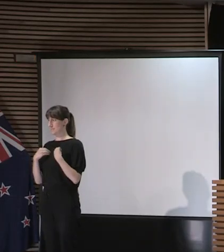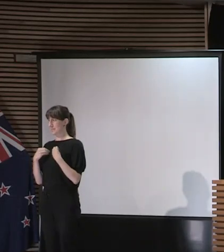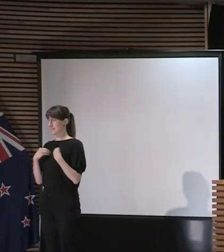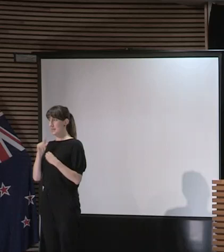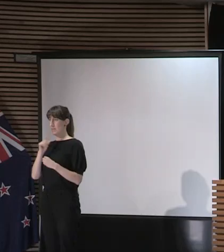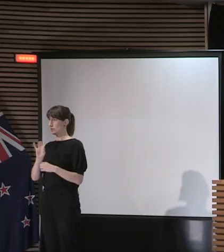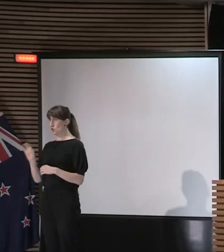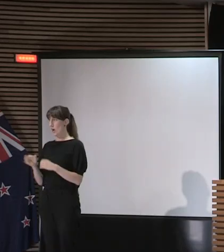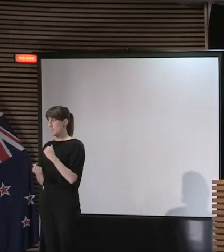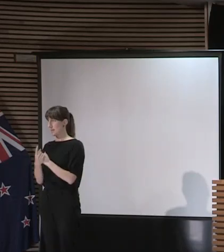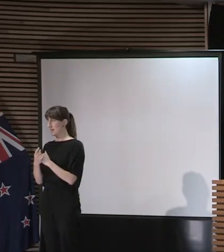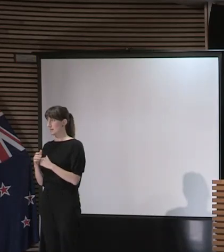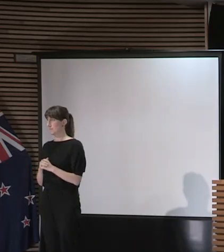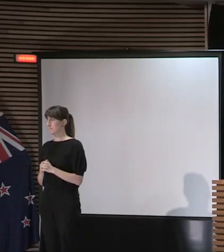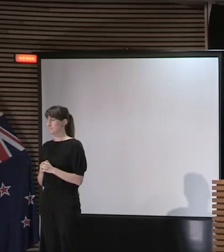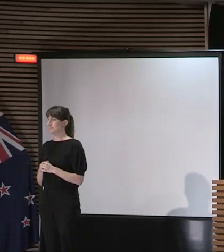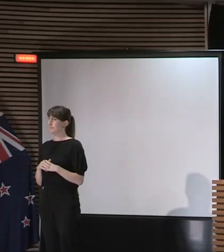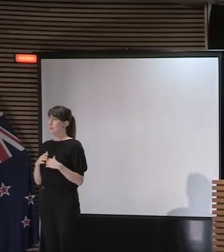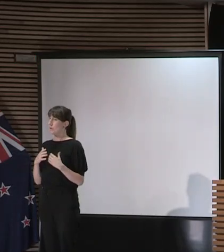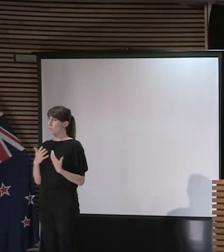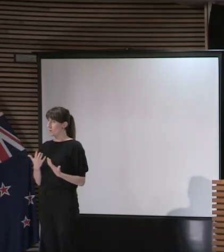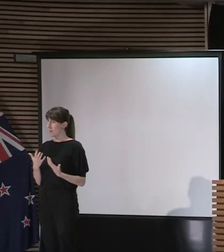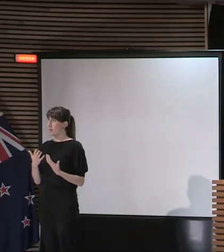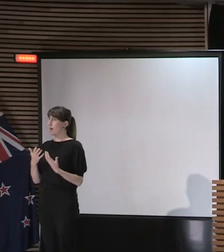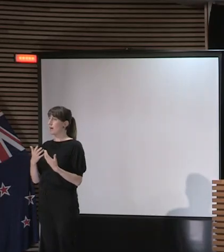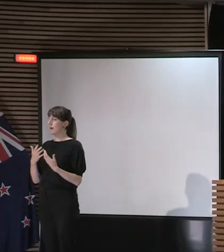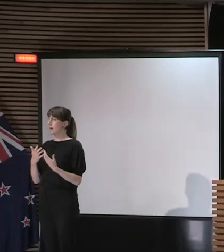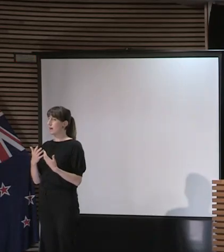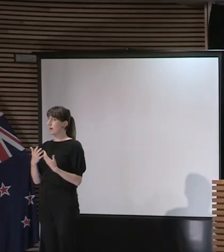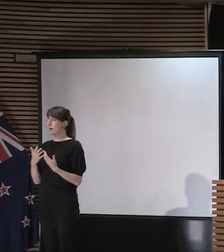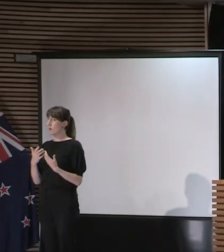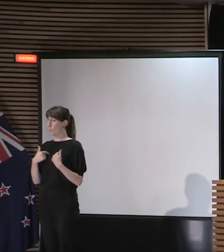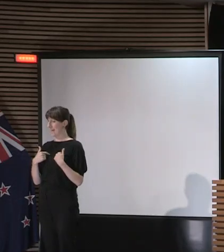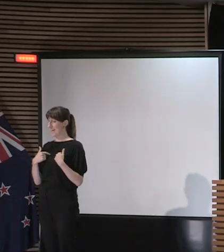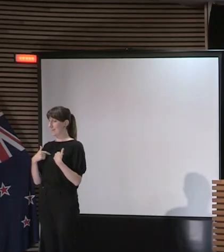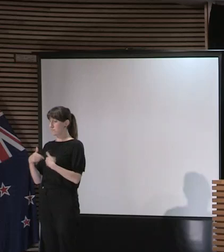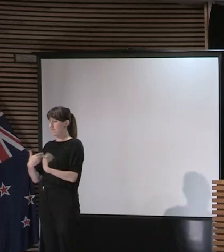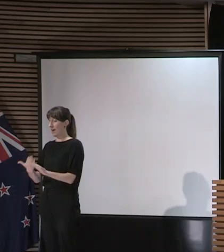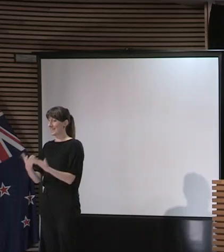wasn't happening. Again, I will keep continually reminding people, first and